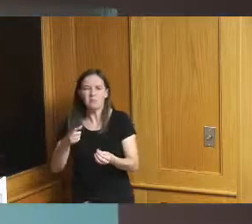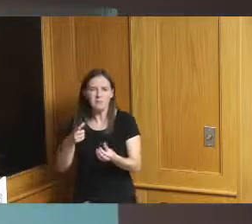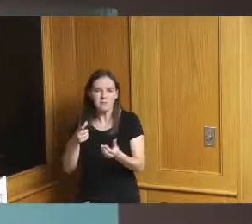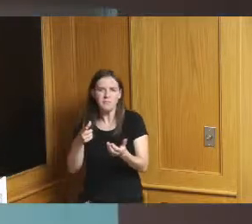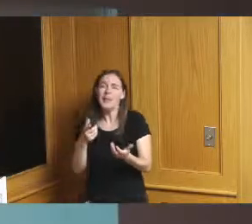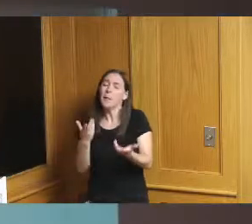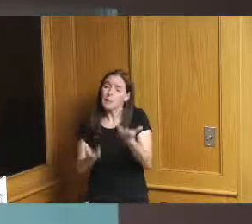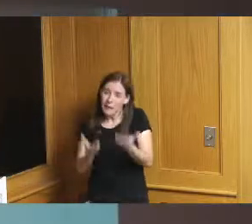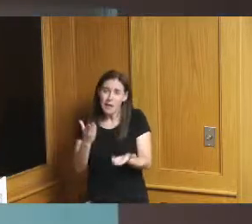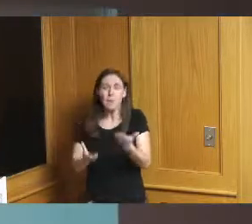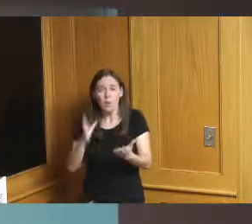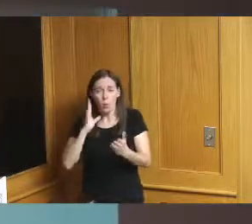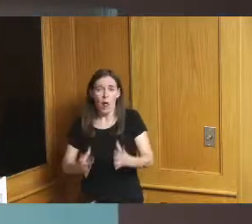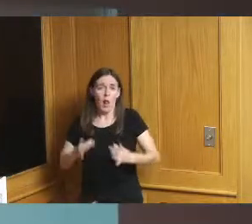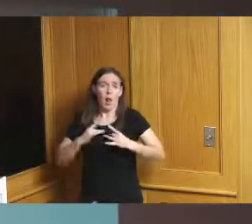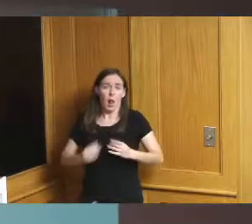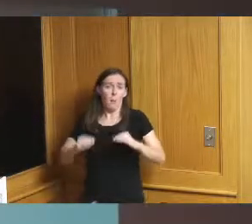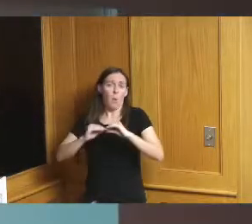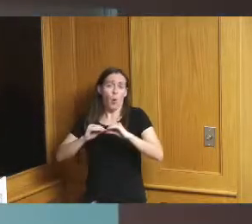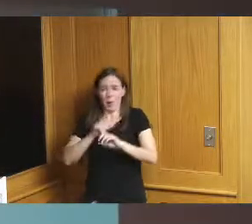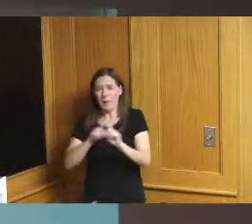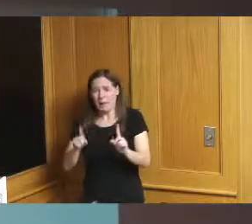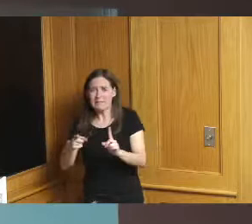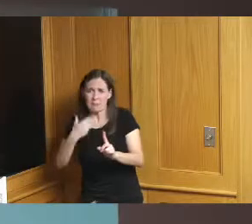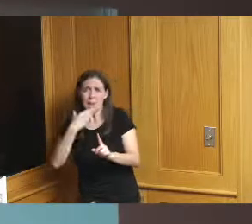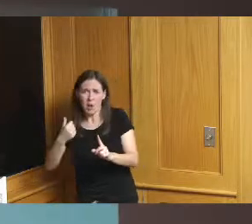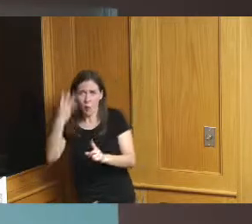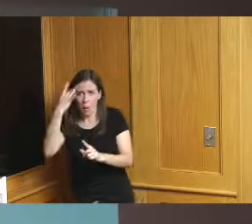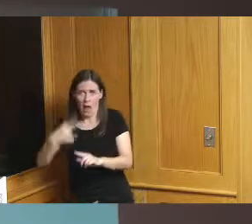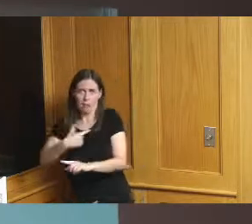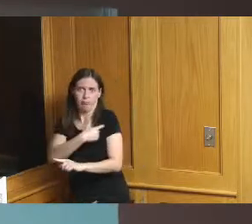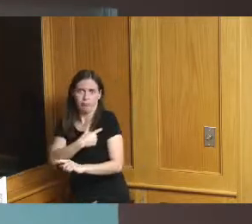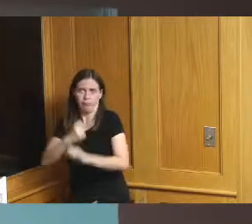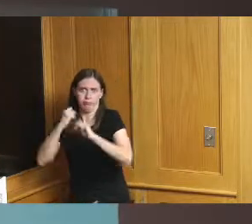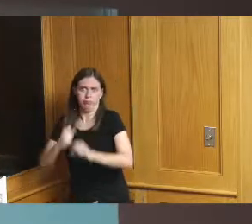it but okay so we're actually doing very well on that age group we are so we're seeing less that's